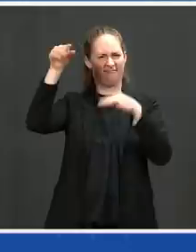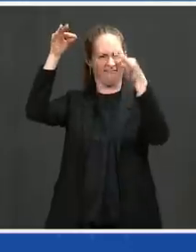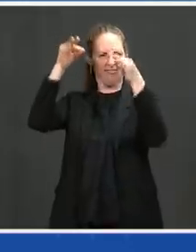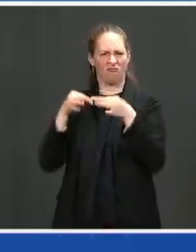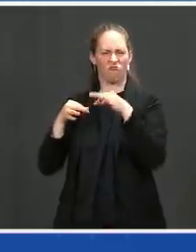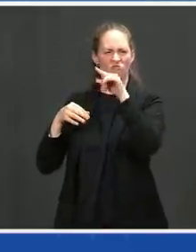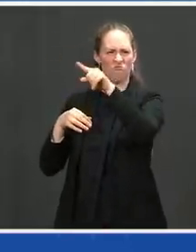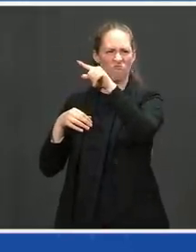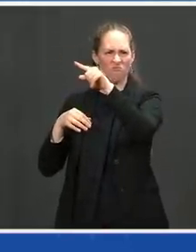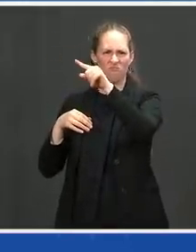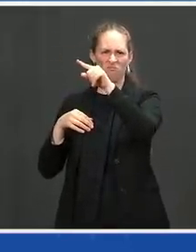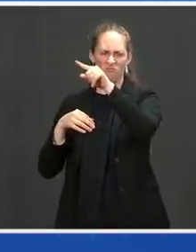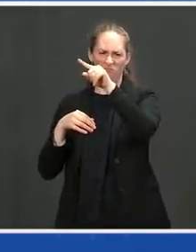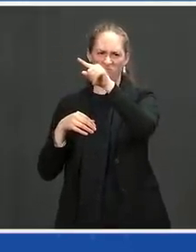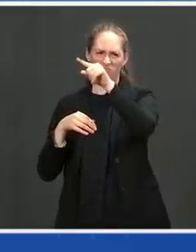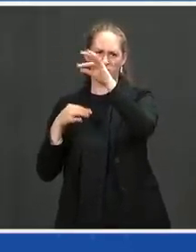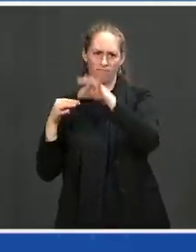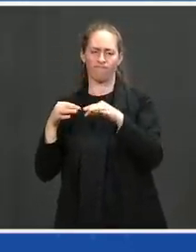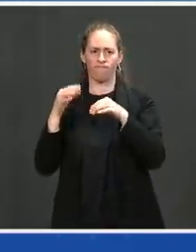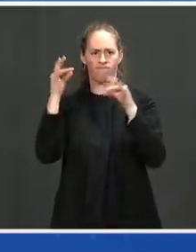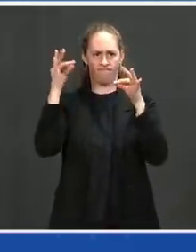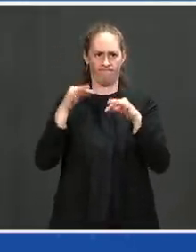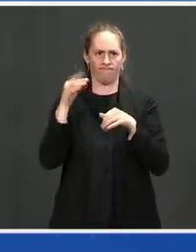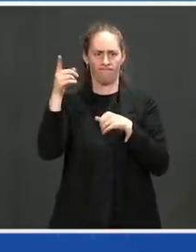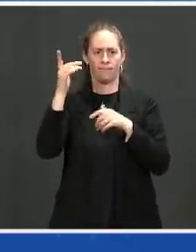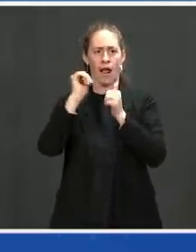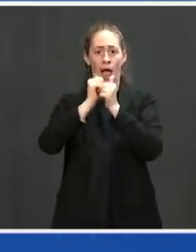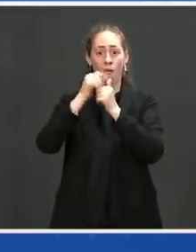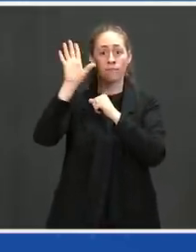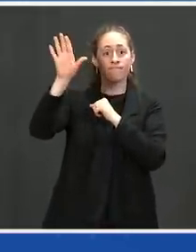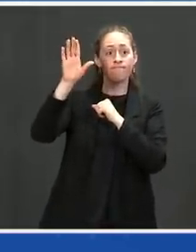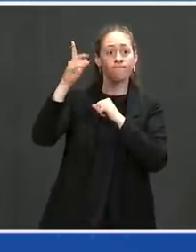number one. We're consulting with our allies and partners.